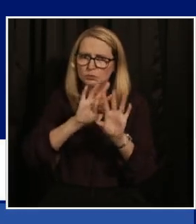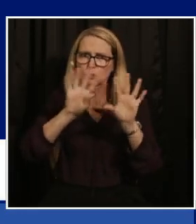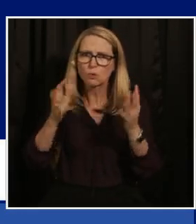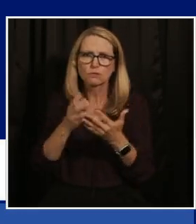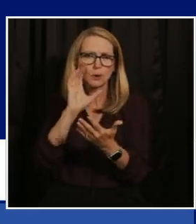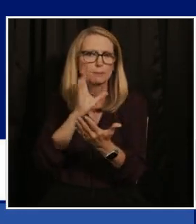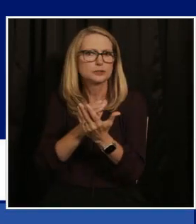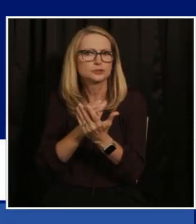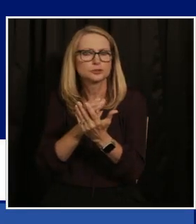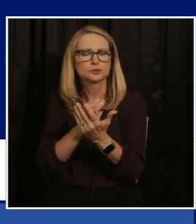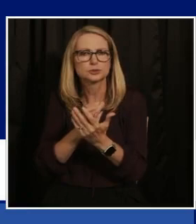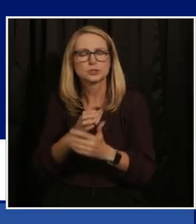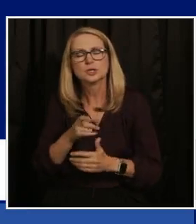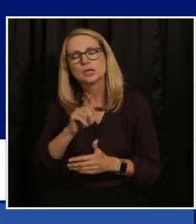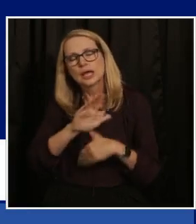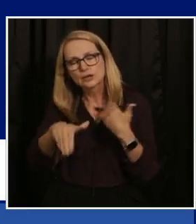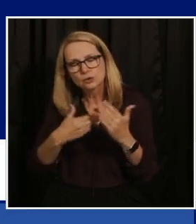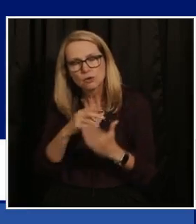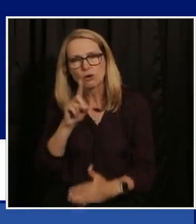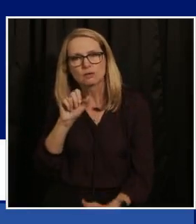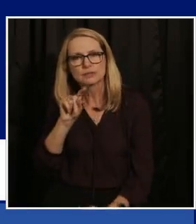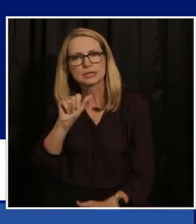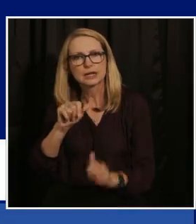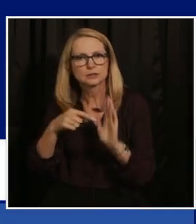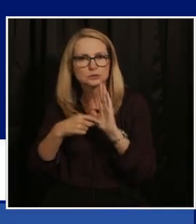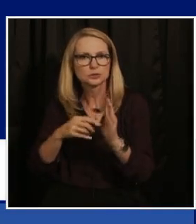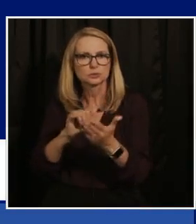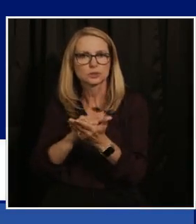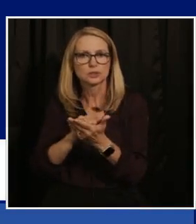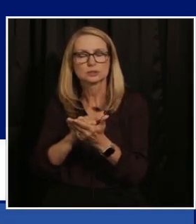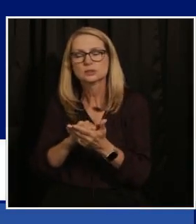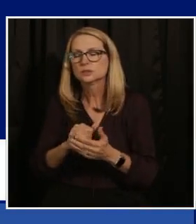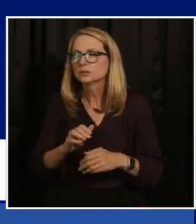where all the data shows and there's people out there considering taking it i also want to make